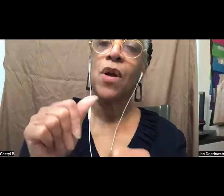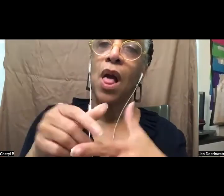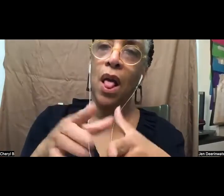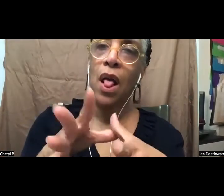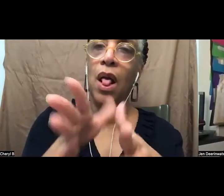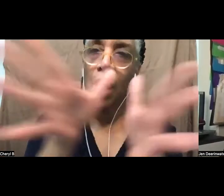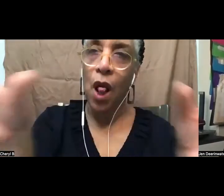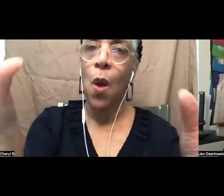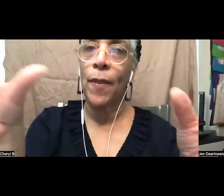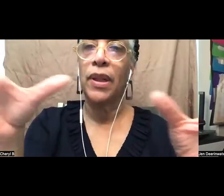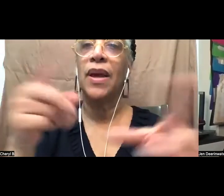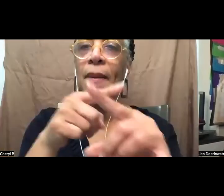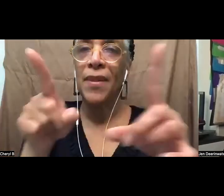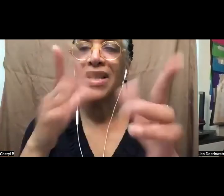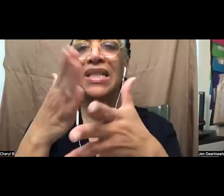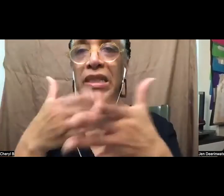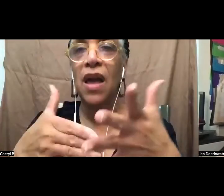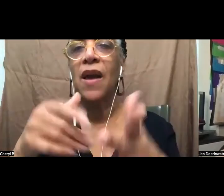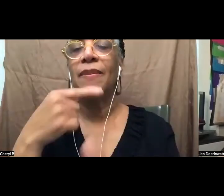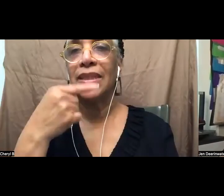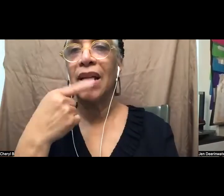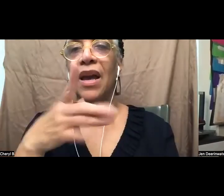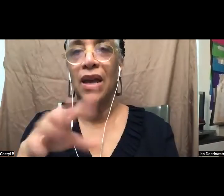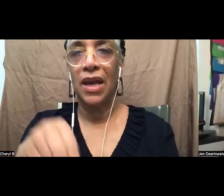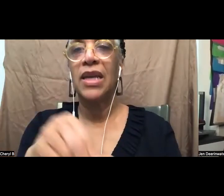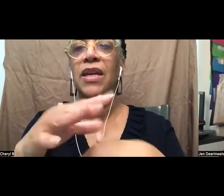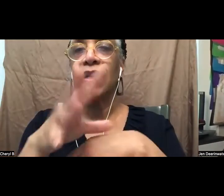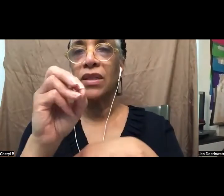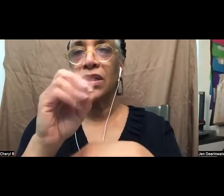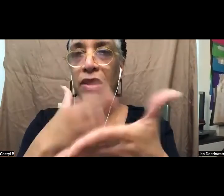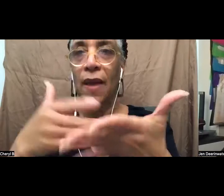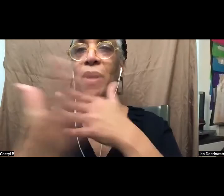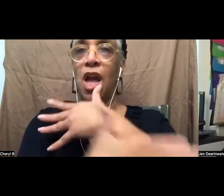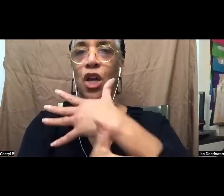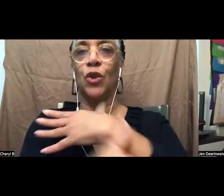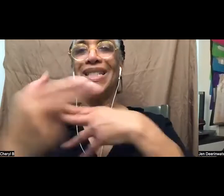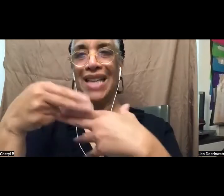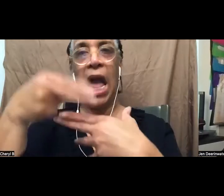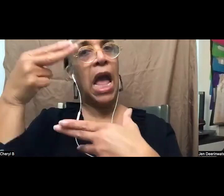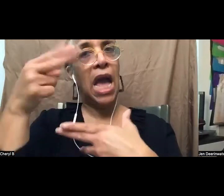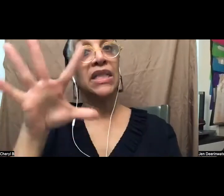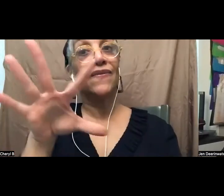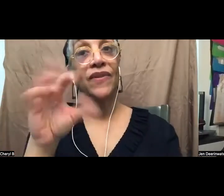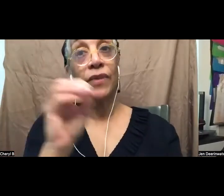suggest that rates in disability in some countries are as high as 50% of the Indigenous population.